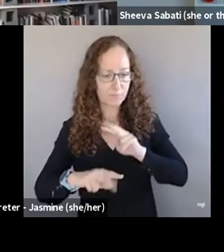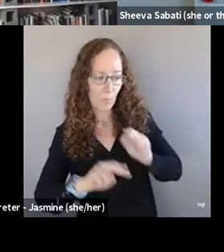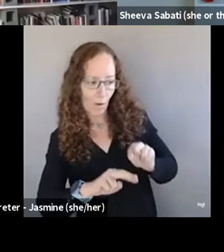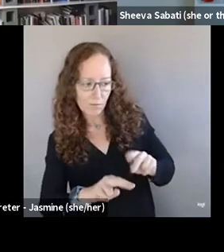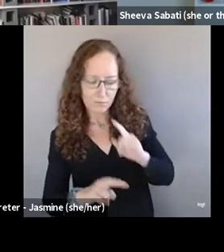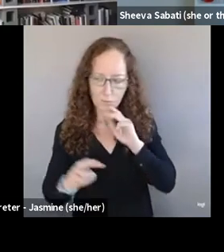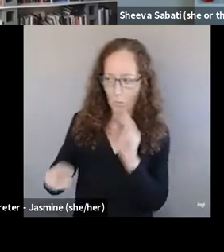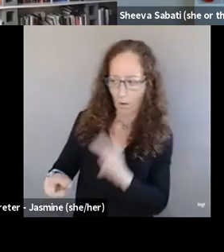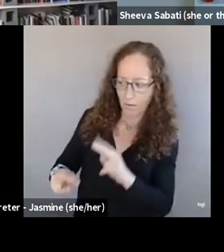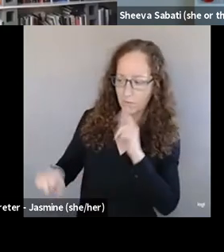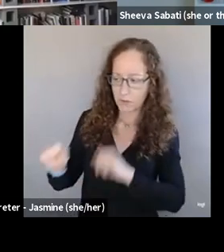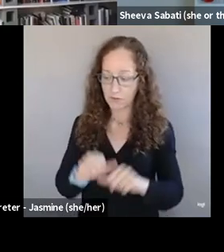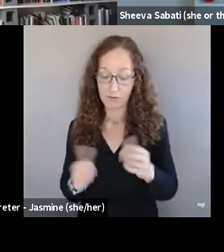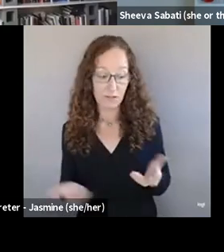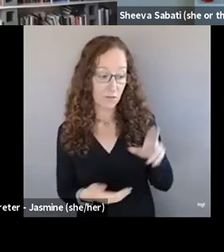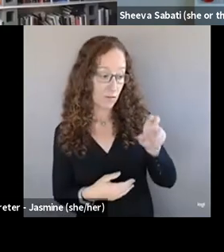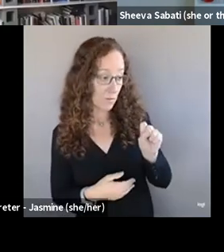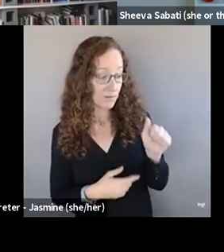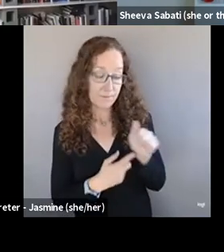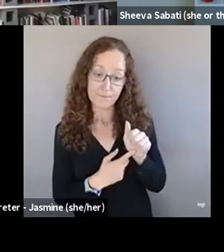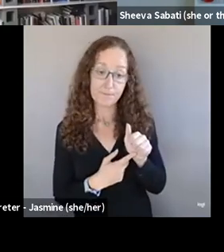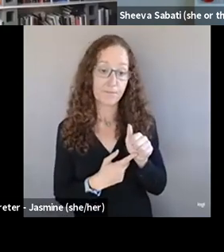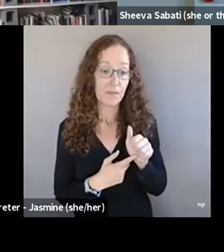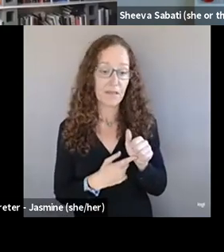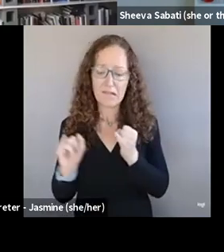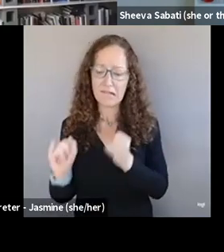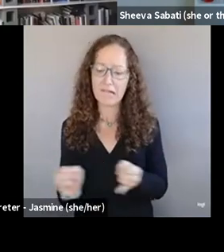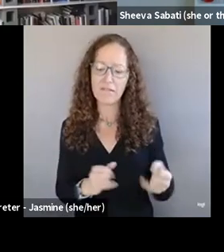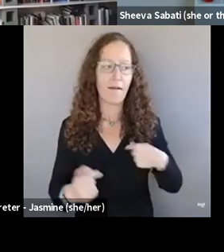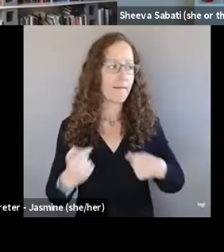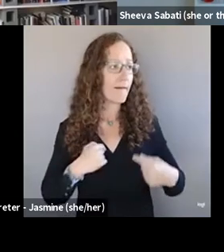Refusing individualism by looking out for oneself and each